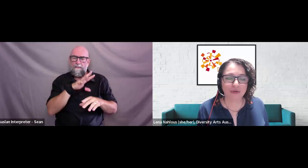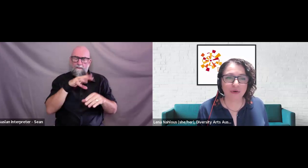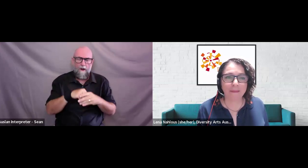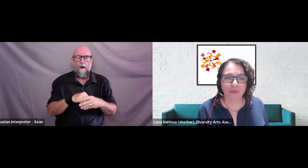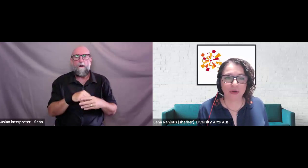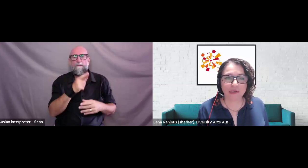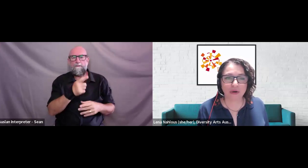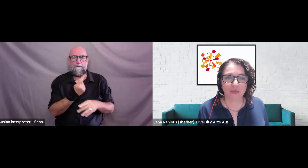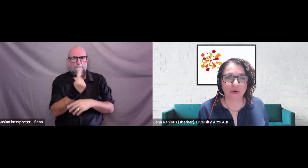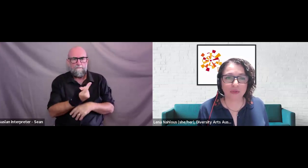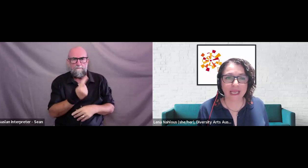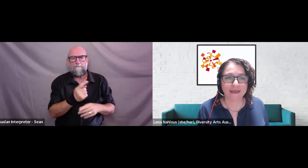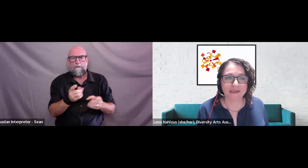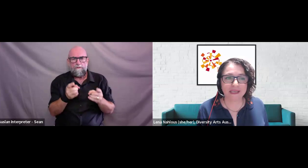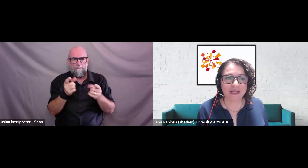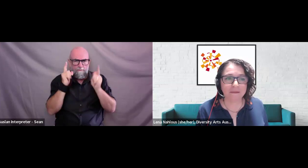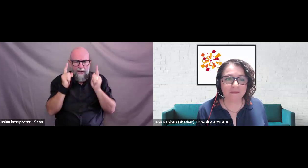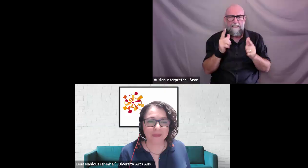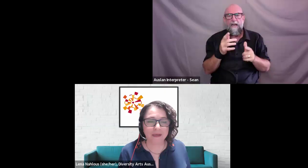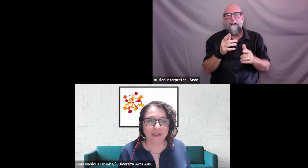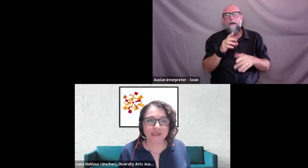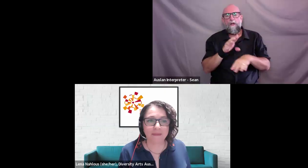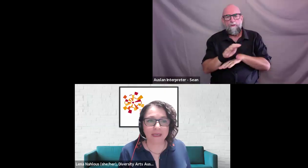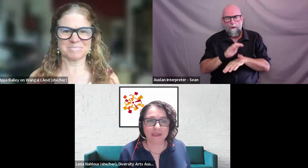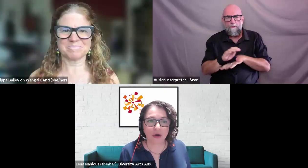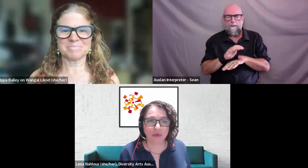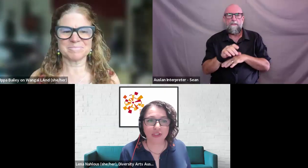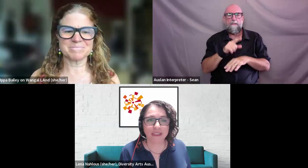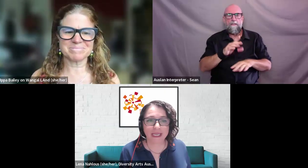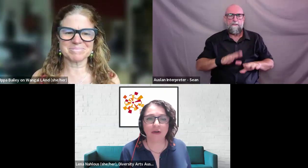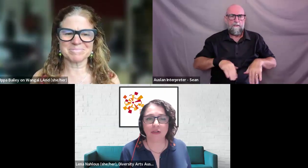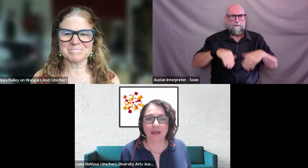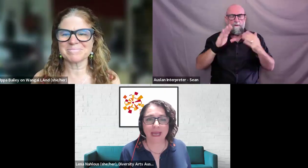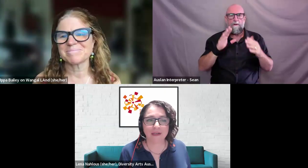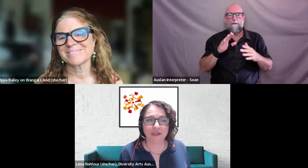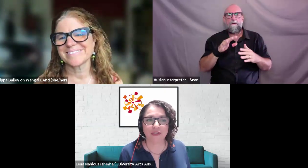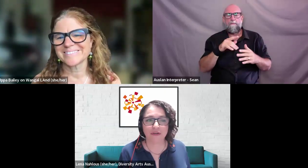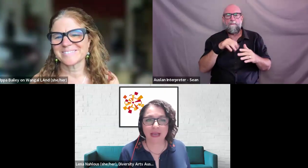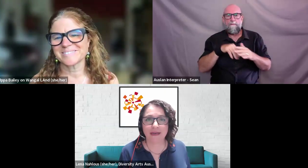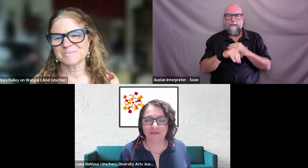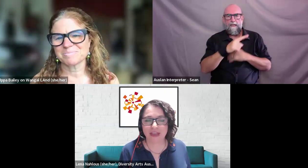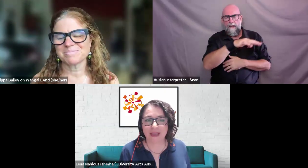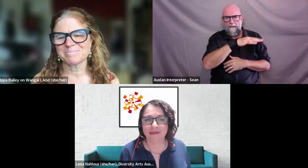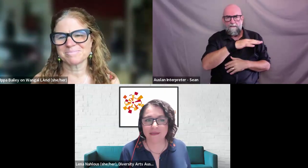plans for a fairer future where Climate Justice leads. Pippa started her career as an actor and reporter/producer with